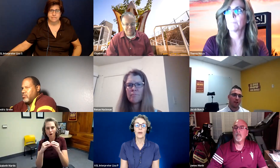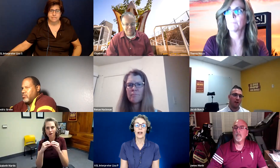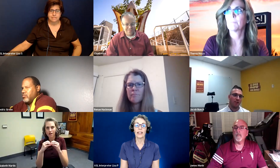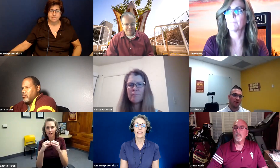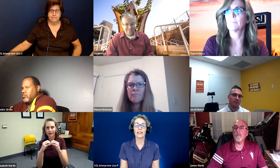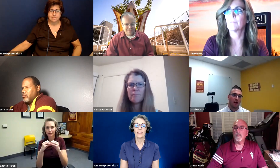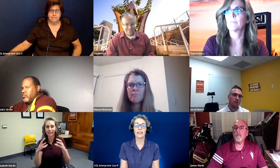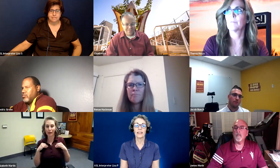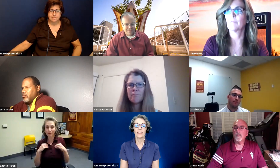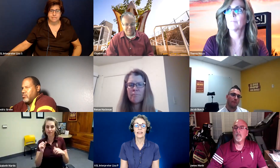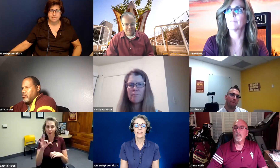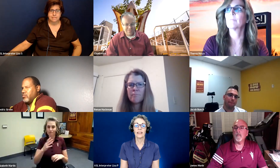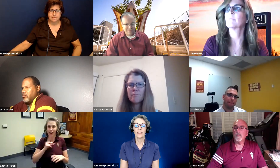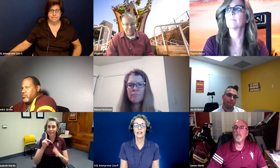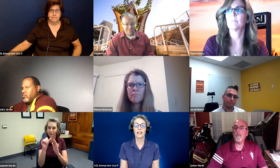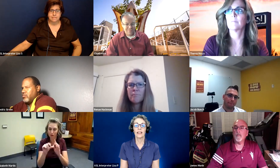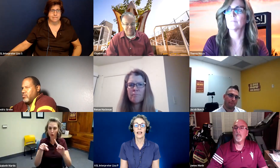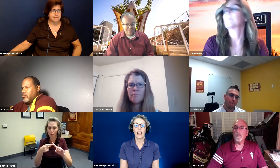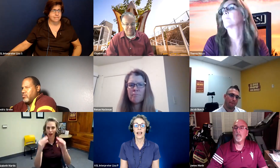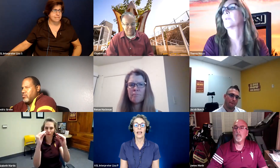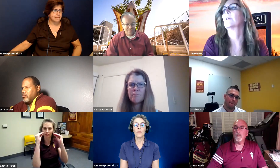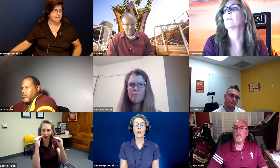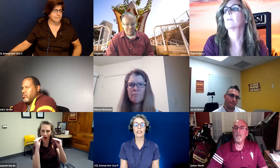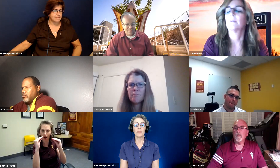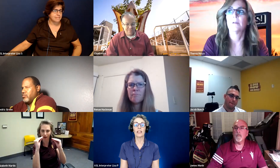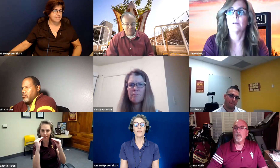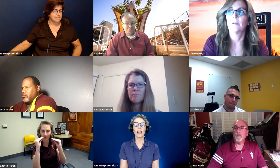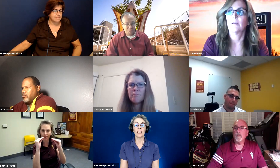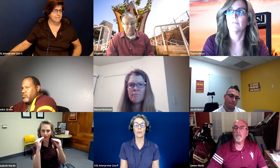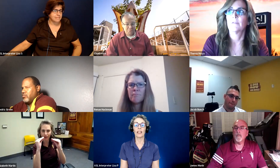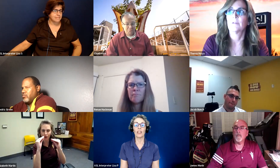but I had more acceptance of my disability